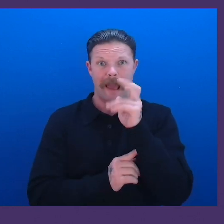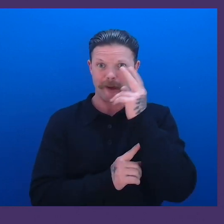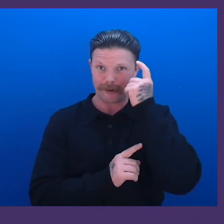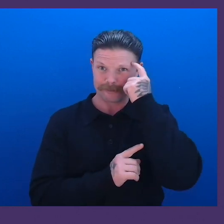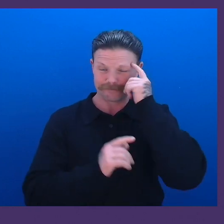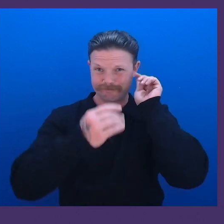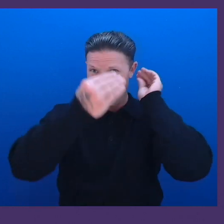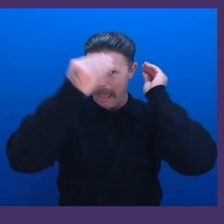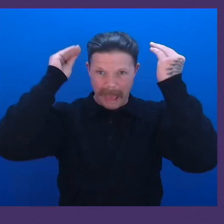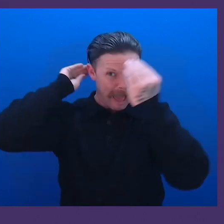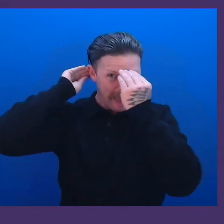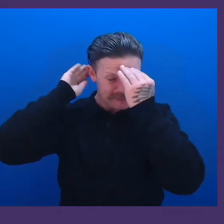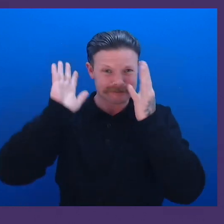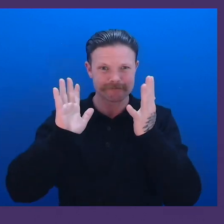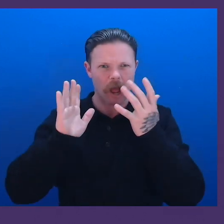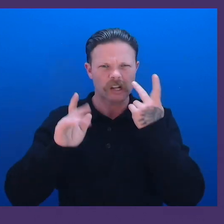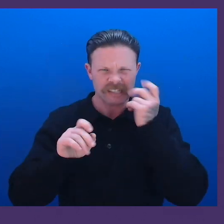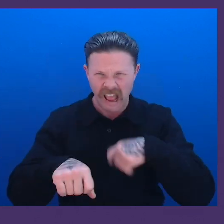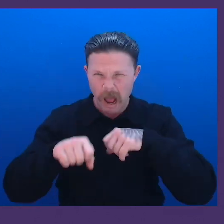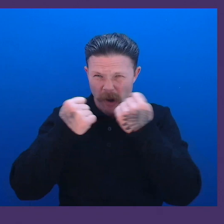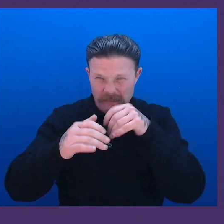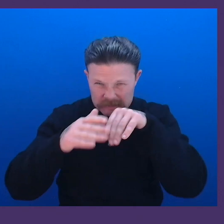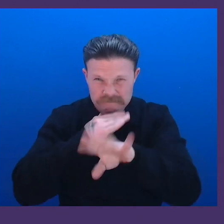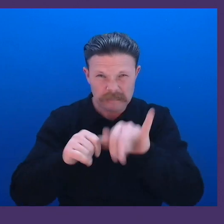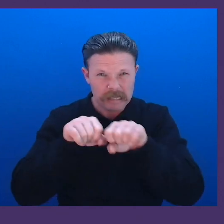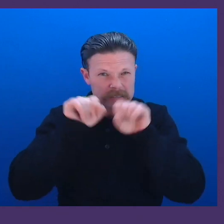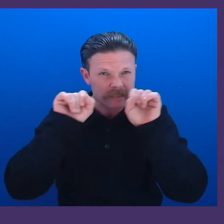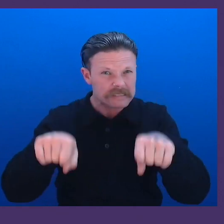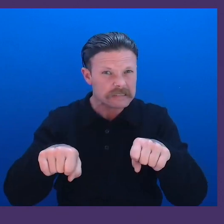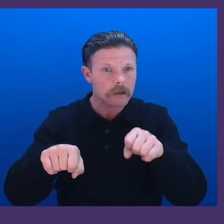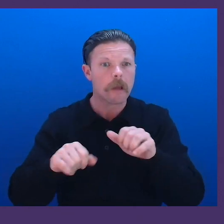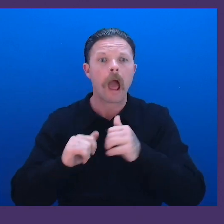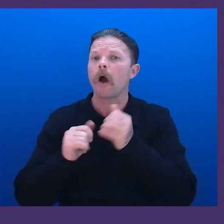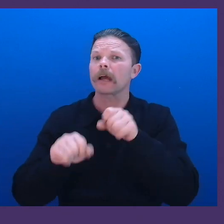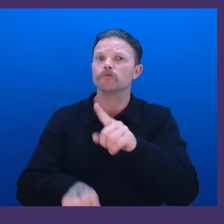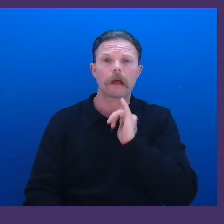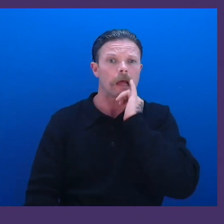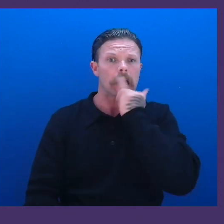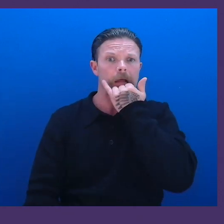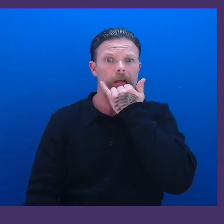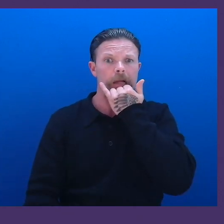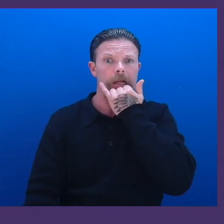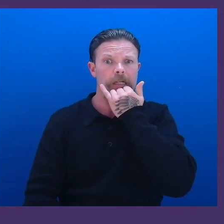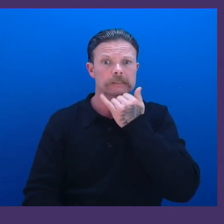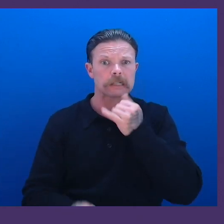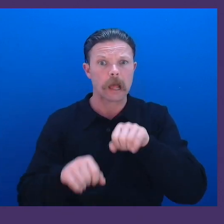how a user can accidentally break that system? And what if someone wants to intentionally abuse it